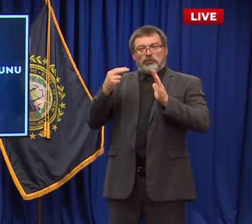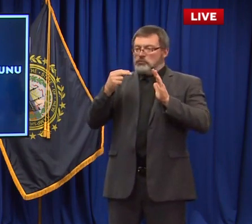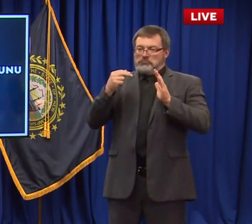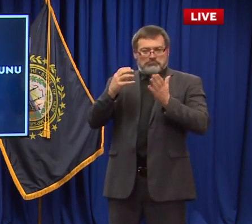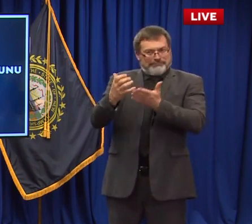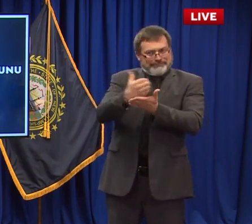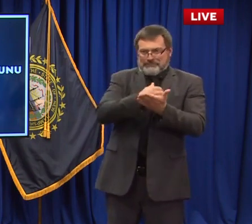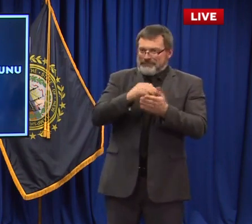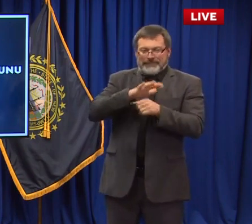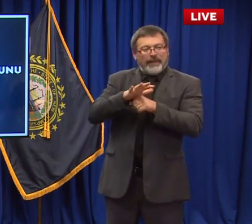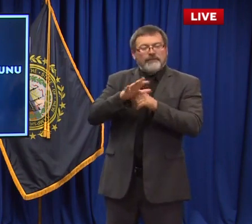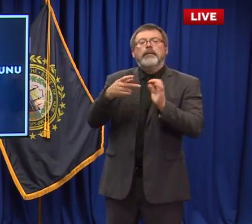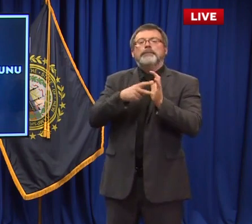PART OF A NEGOTIATED PROCESS.